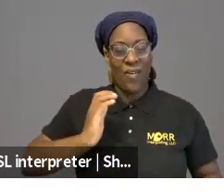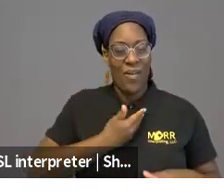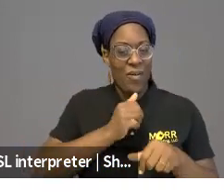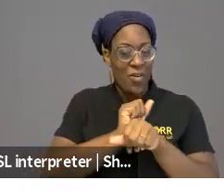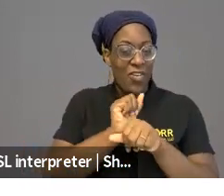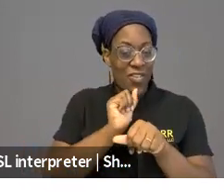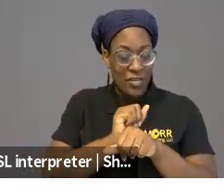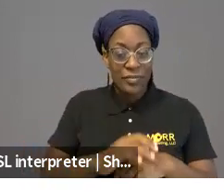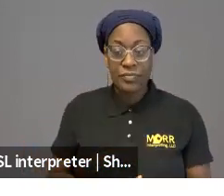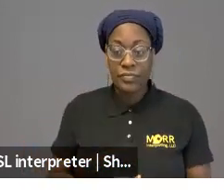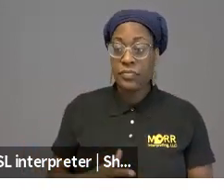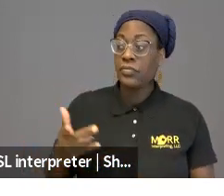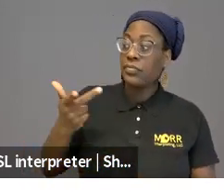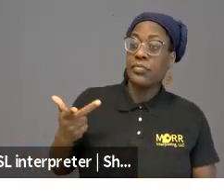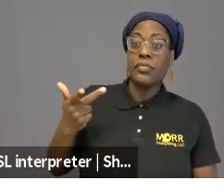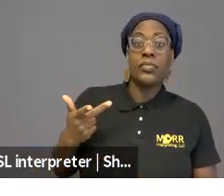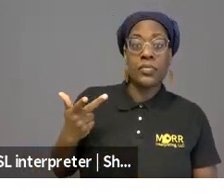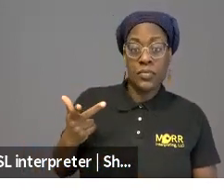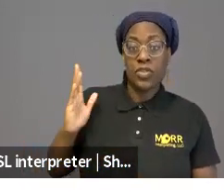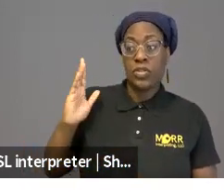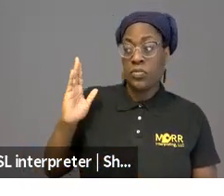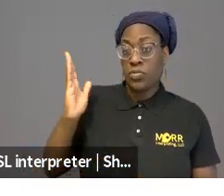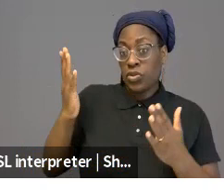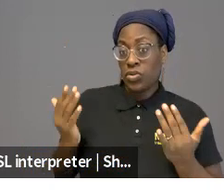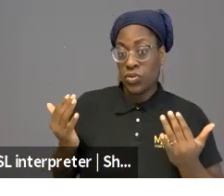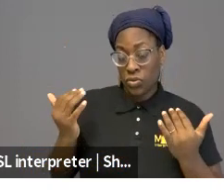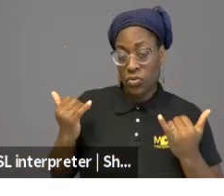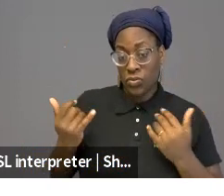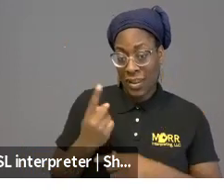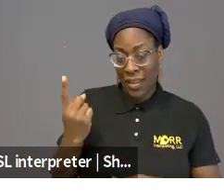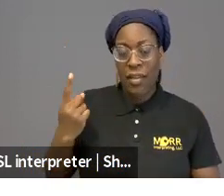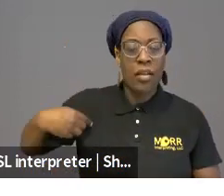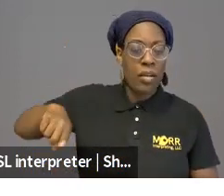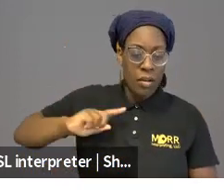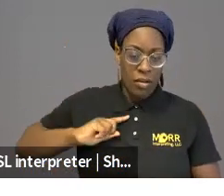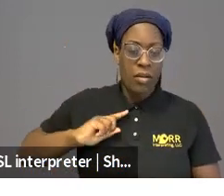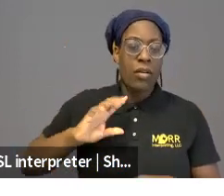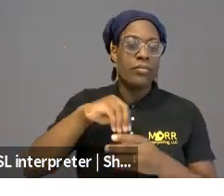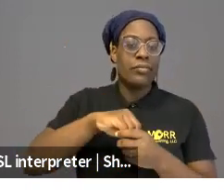The three of us presenting are all members on the OWCA Executive Board. My name is Megan, and